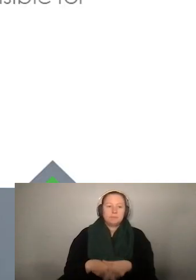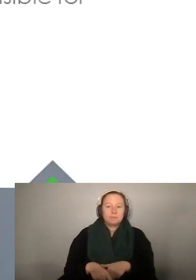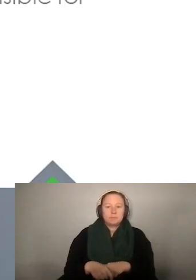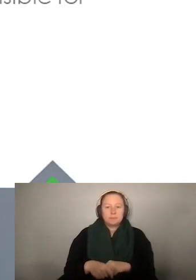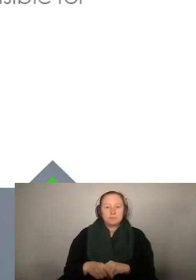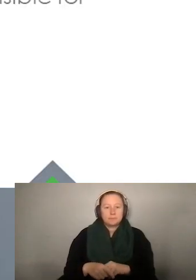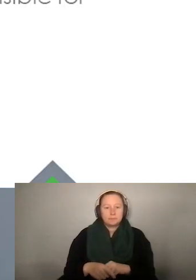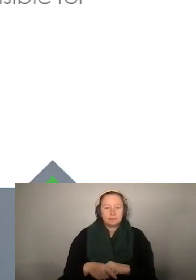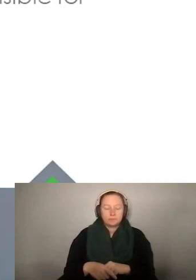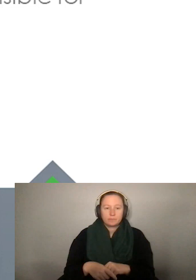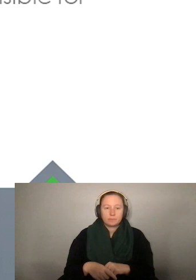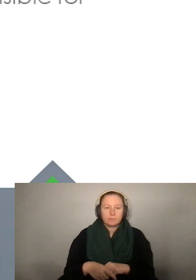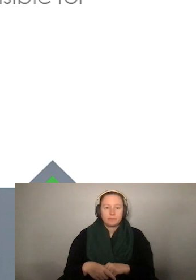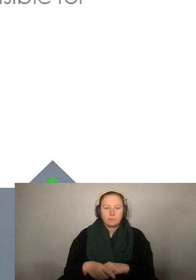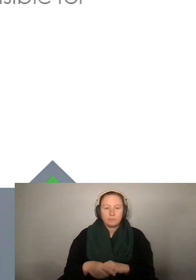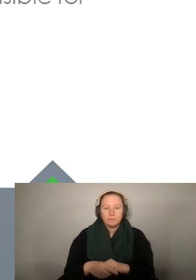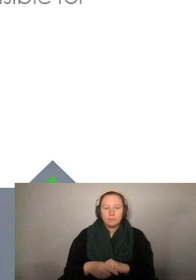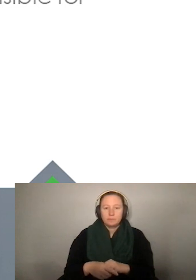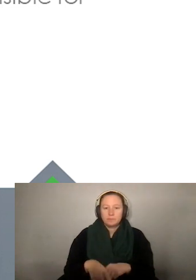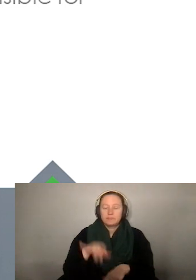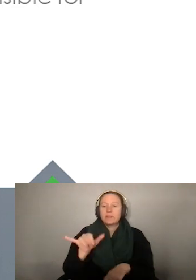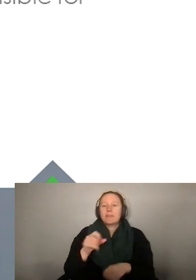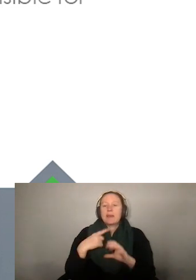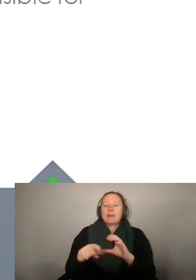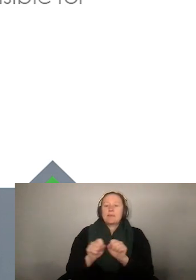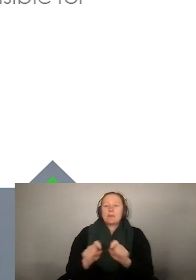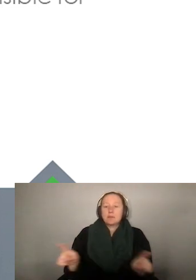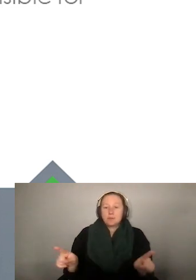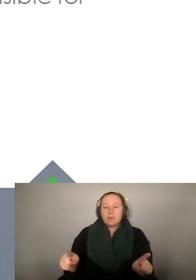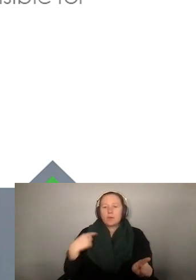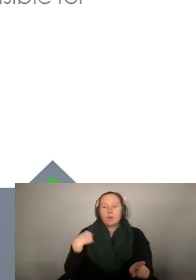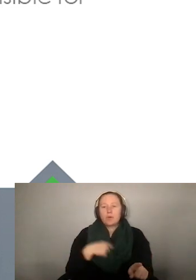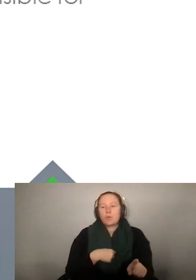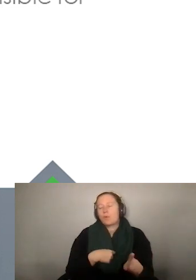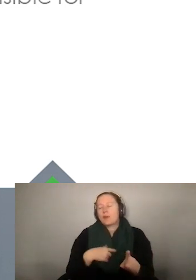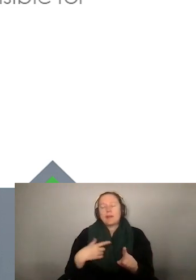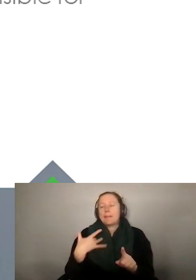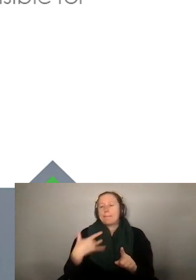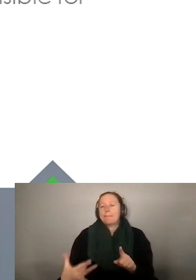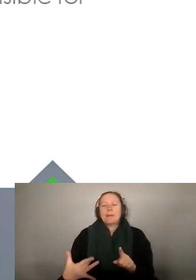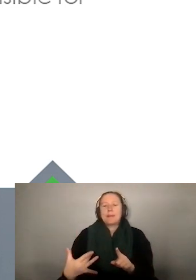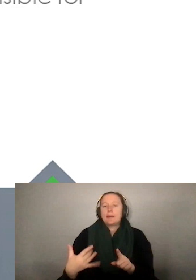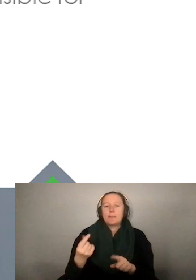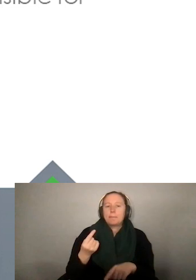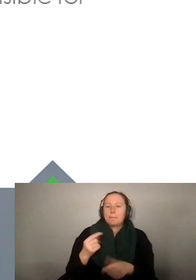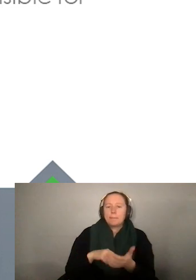When this email survey is sent out, we often get questions about what do you mean by cash on hand?